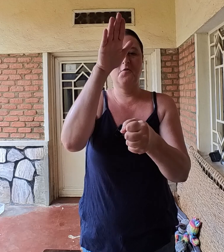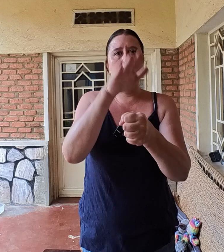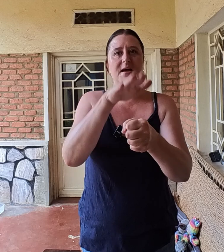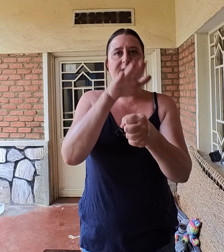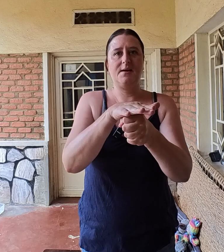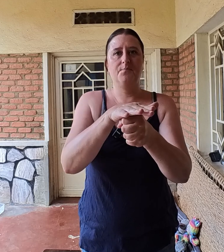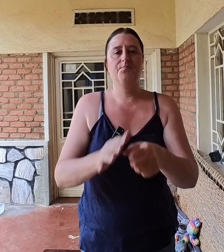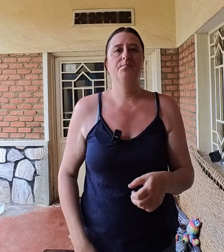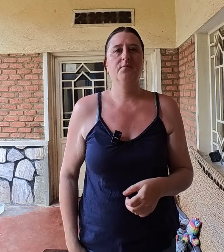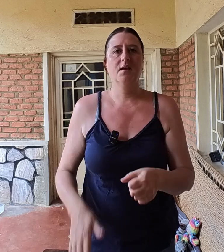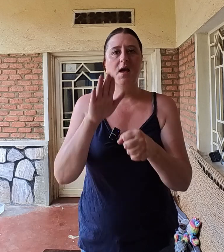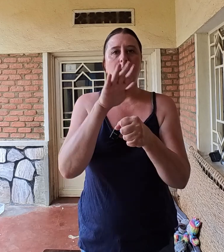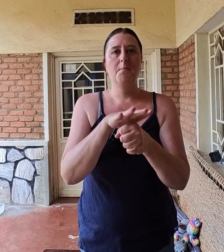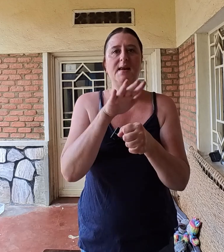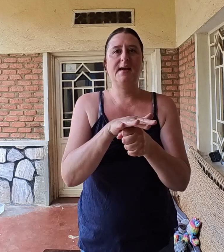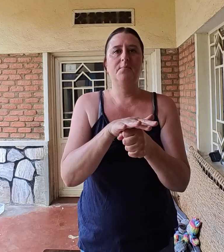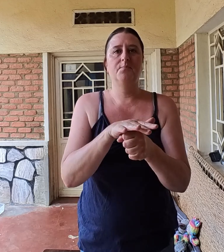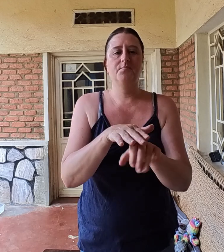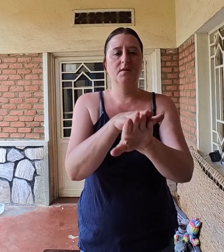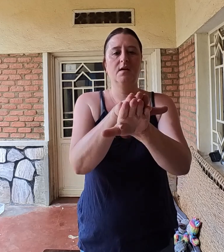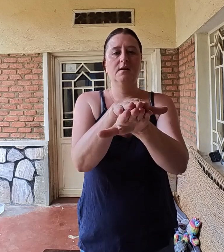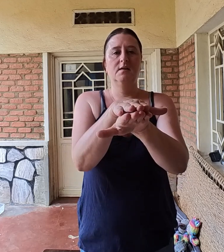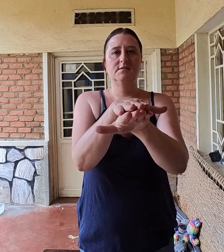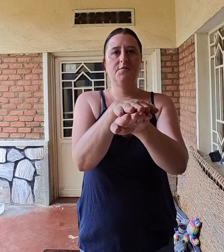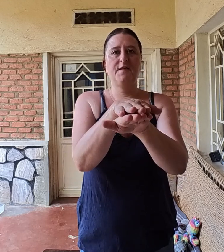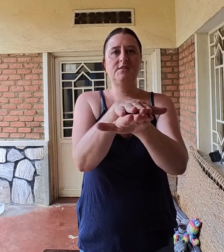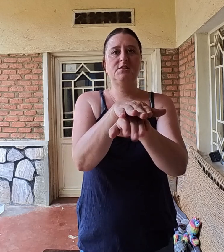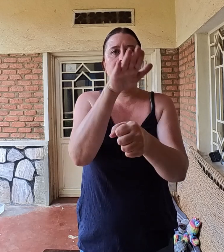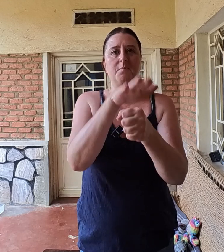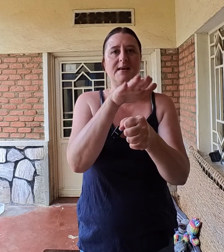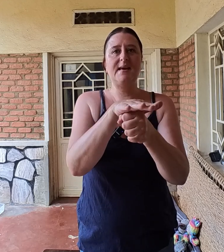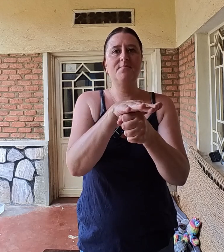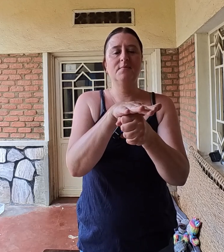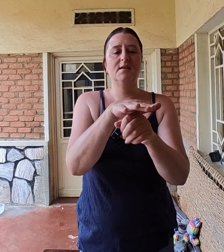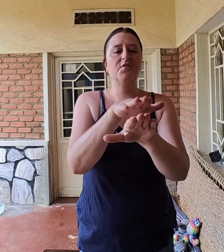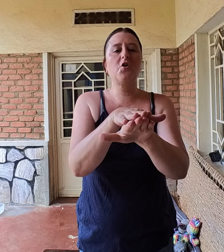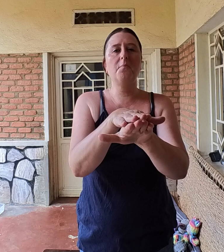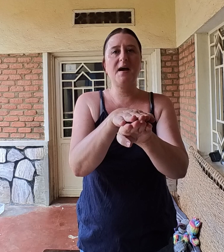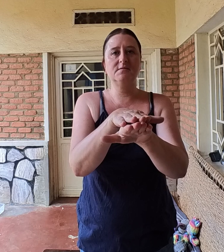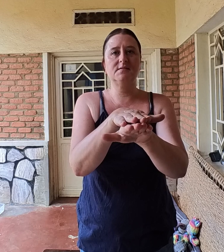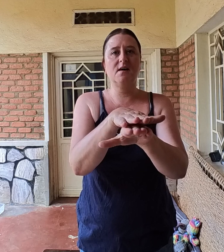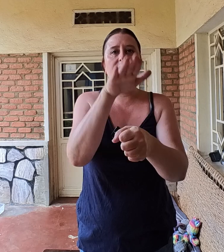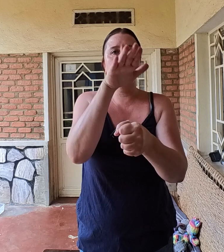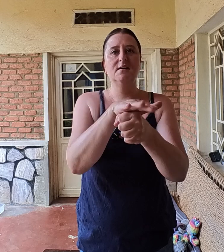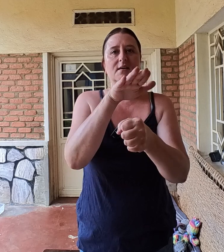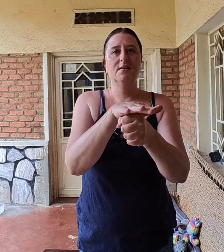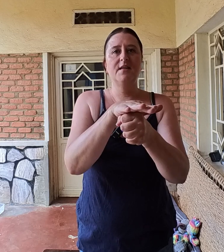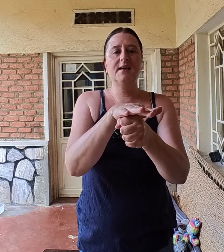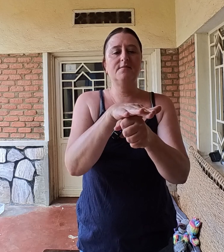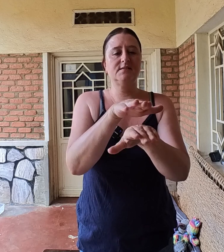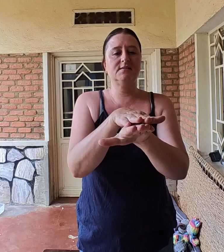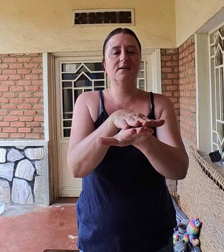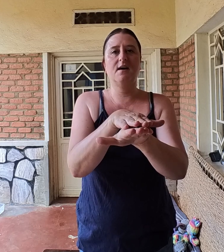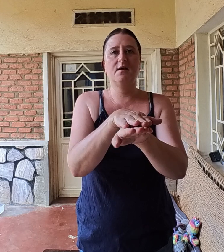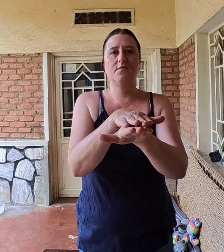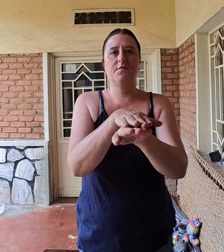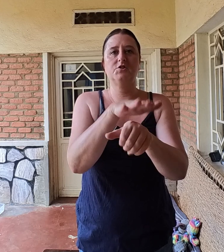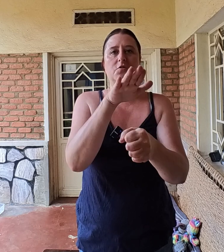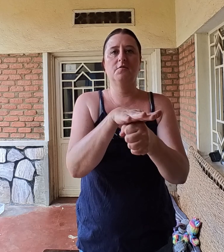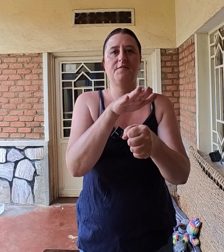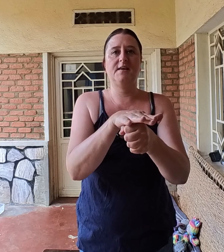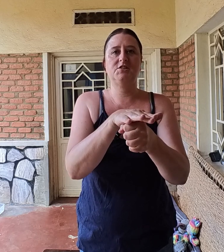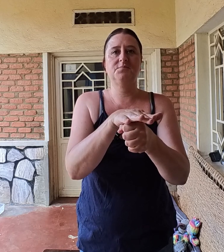So, many. Many. So fish, many. Another compound sign. That gives us the sign for a 'shoal of fish.'